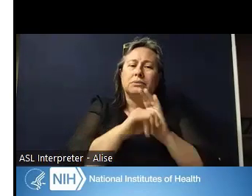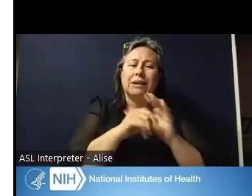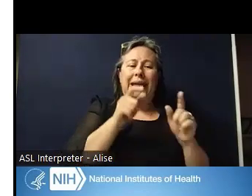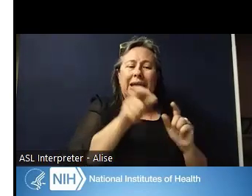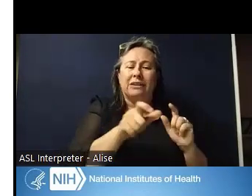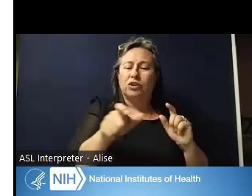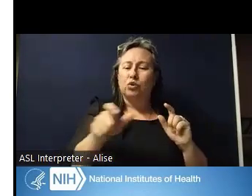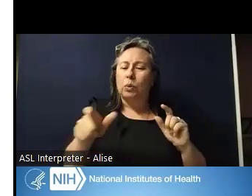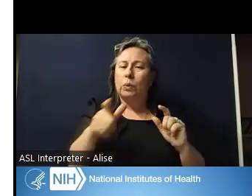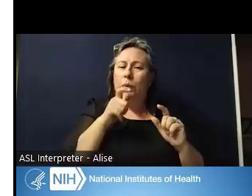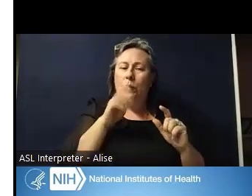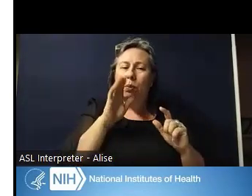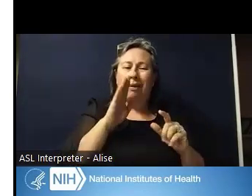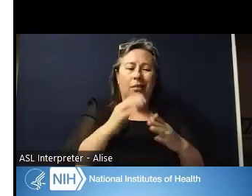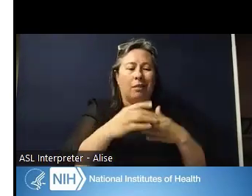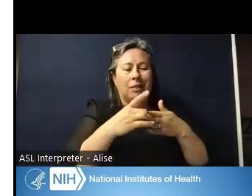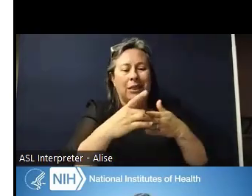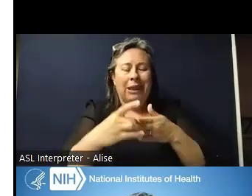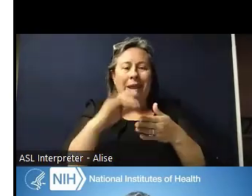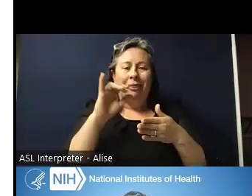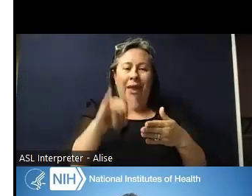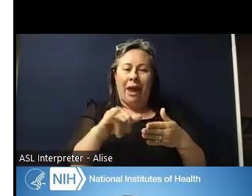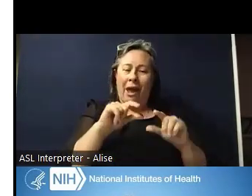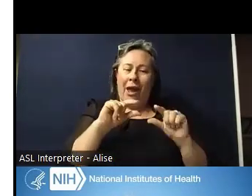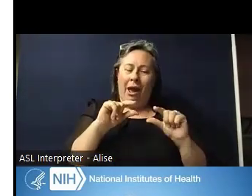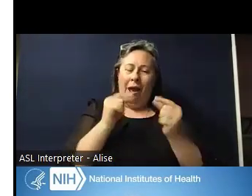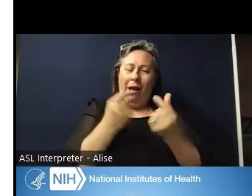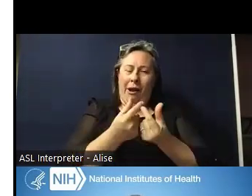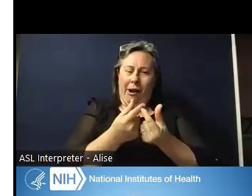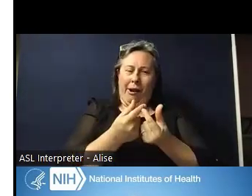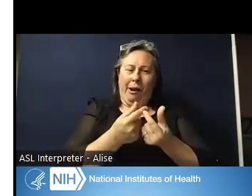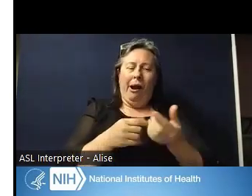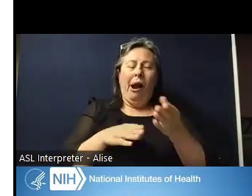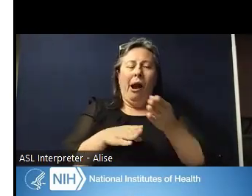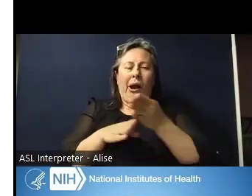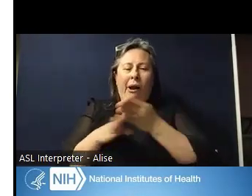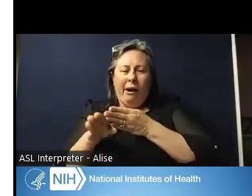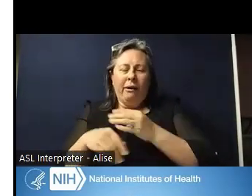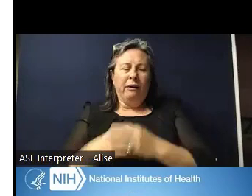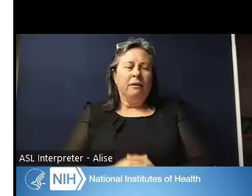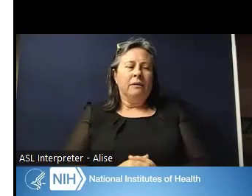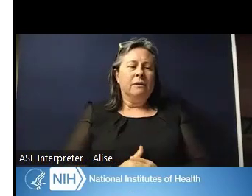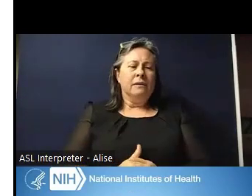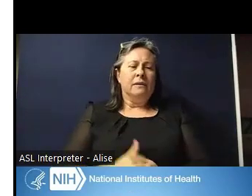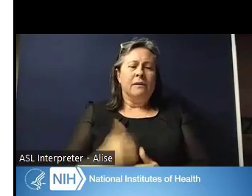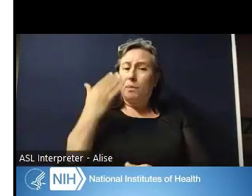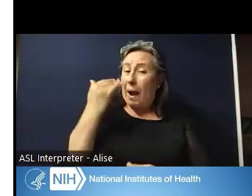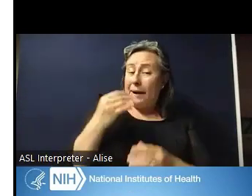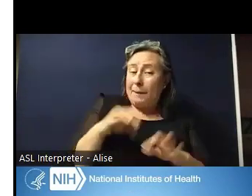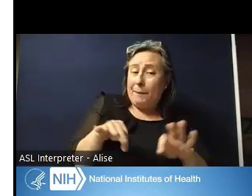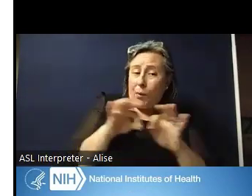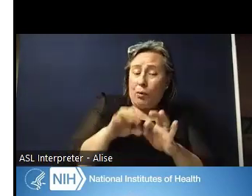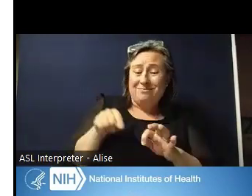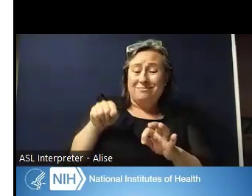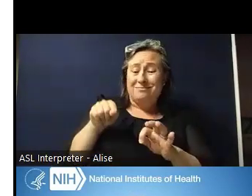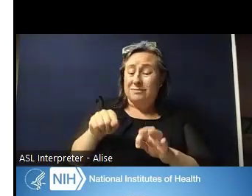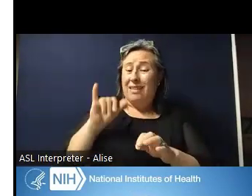that will lead the consortium or lead the sub. And why is that important? Because that individual needs to be able to report